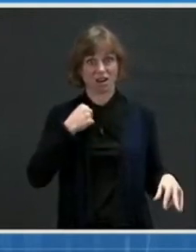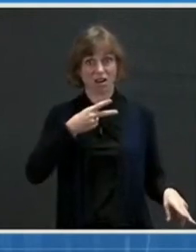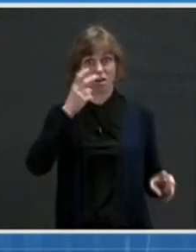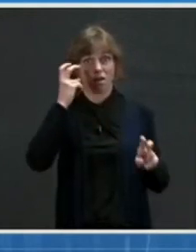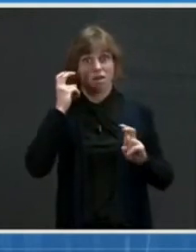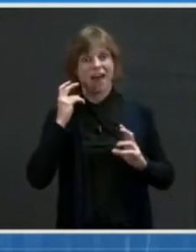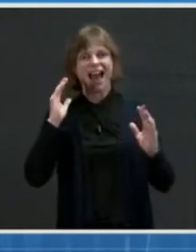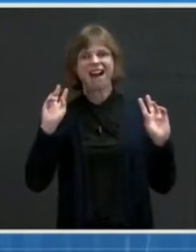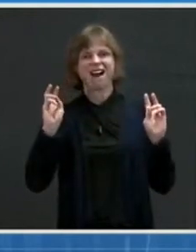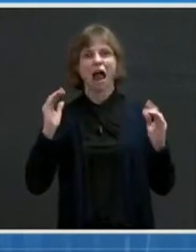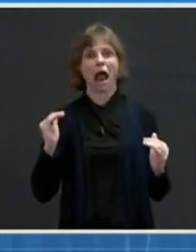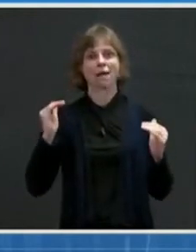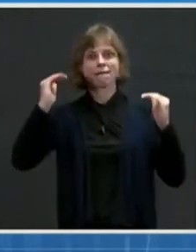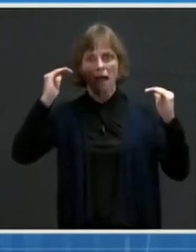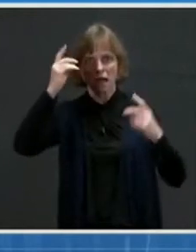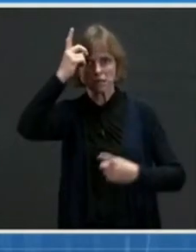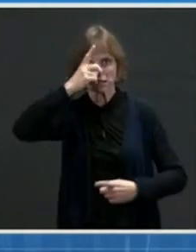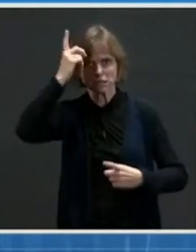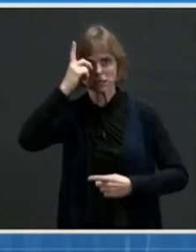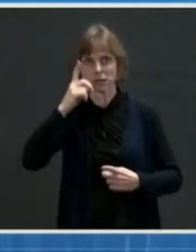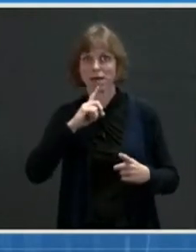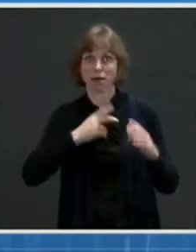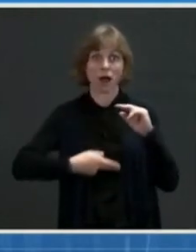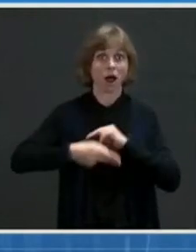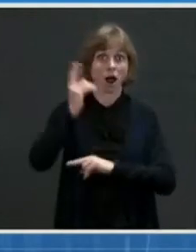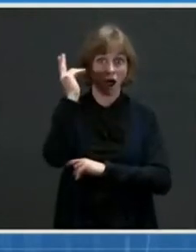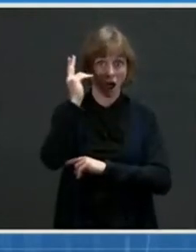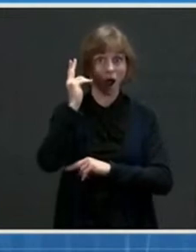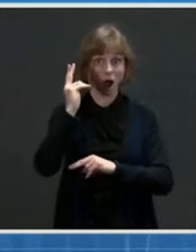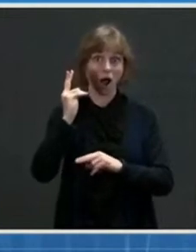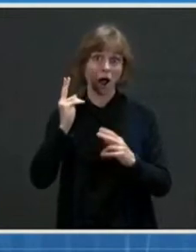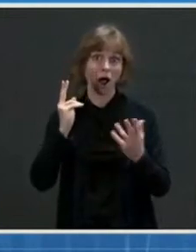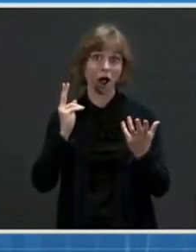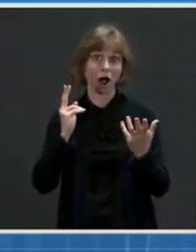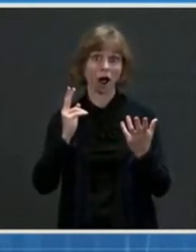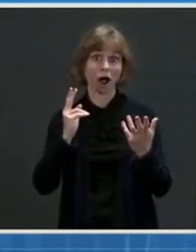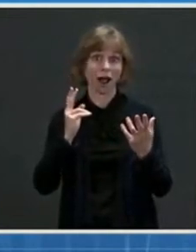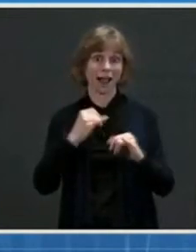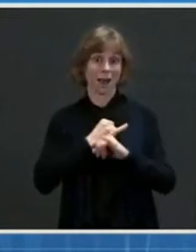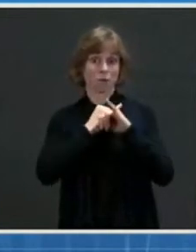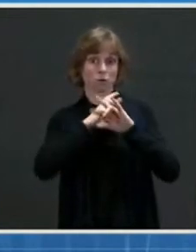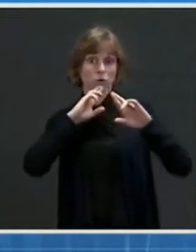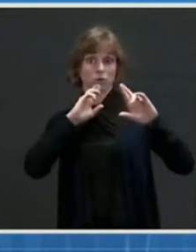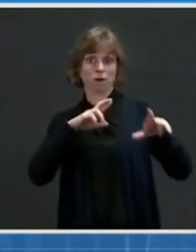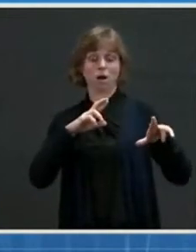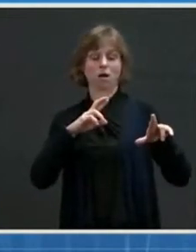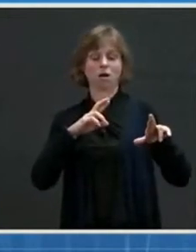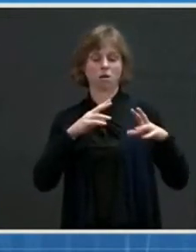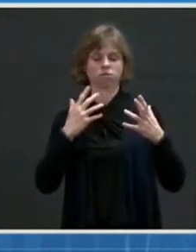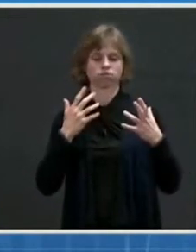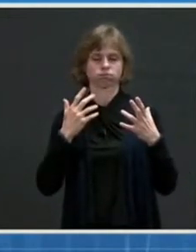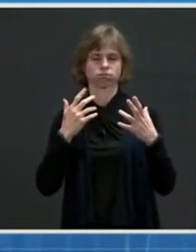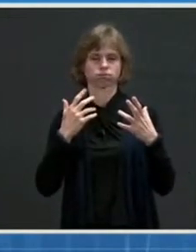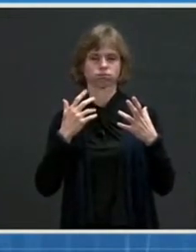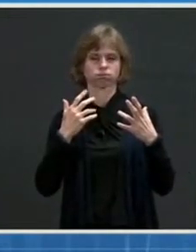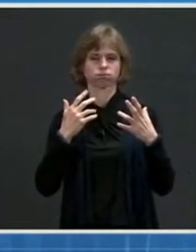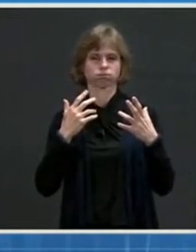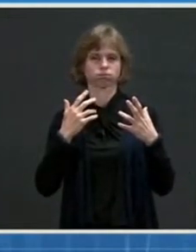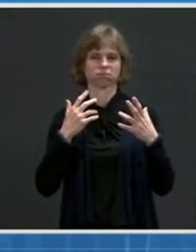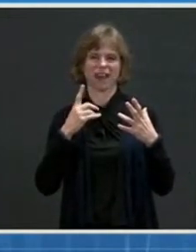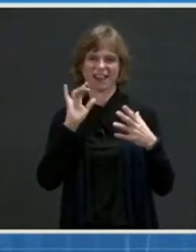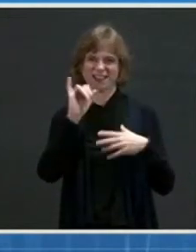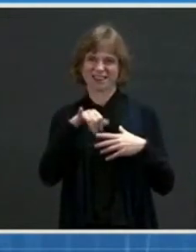MONTHS, THAT WHEN ONE GETS